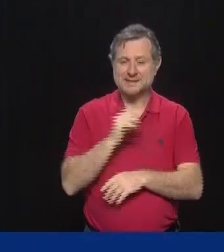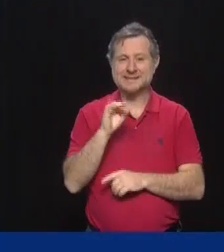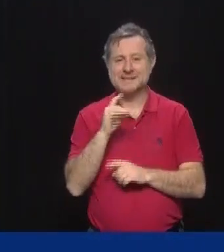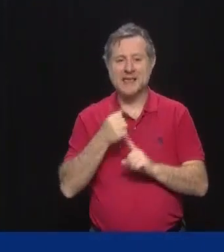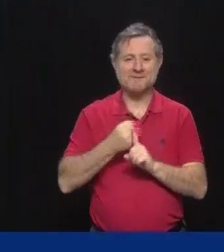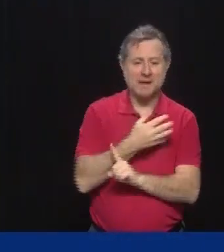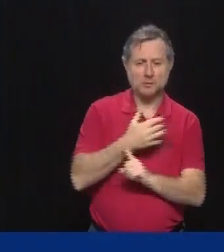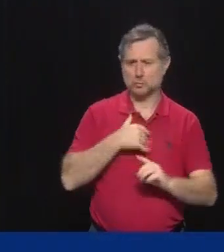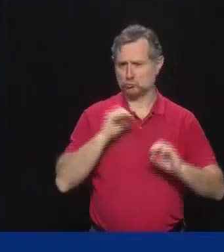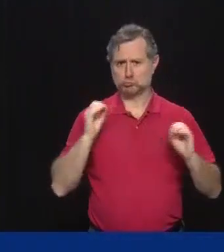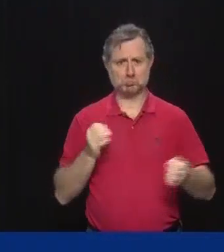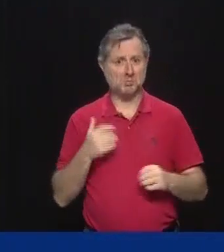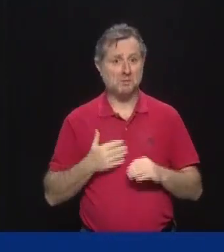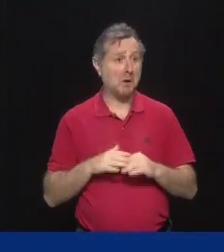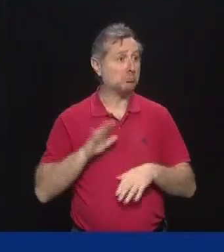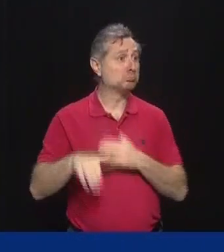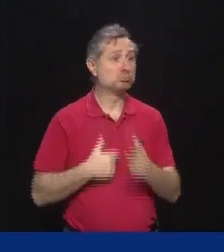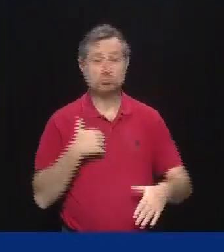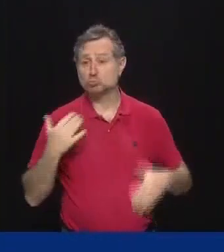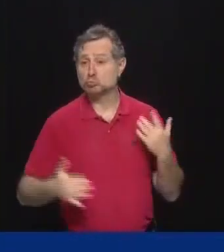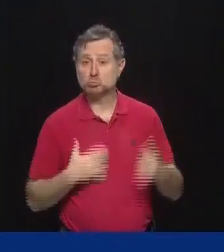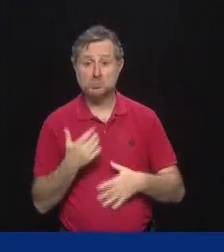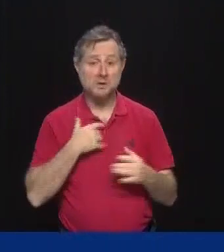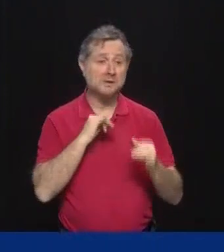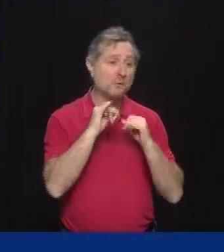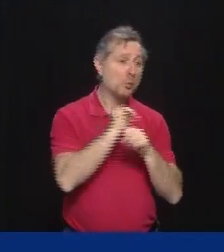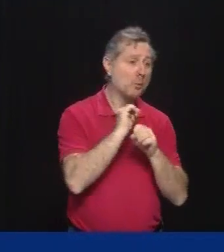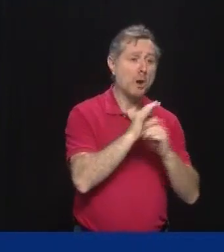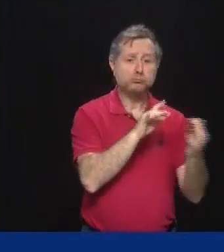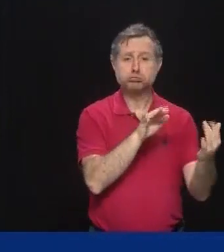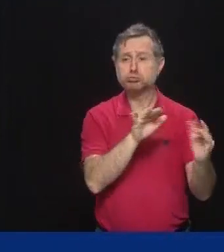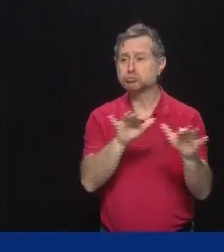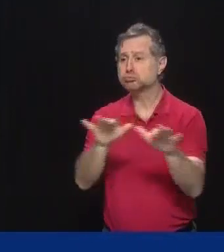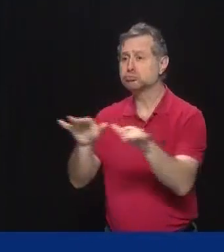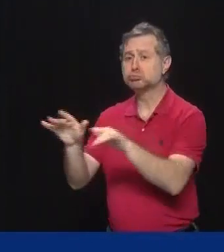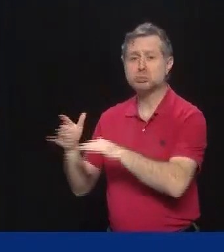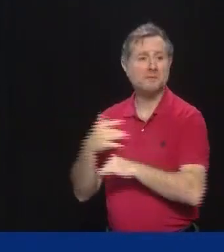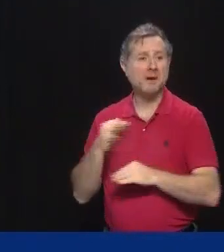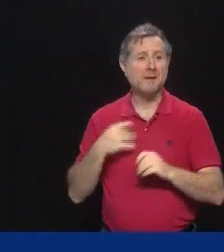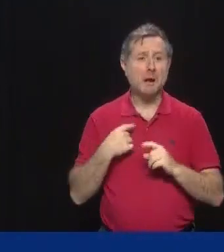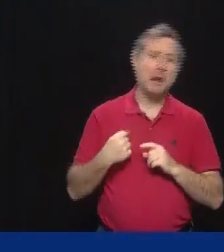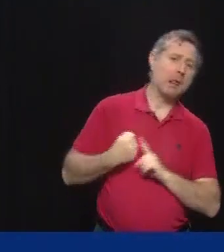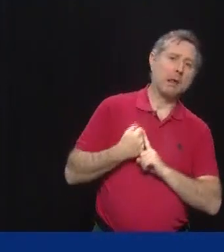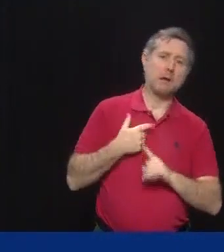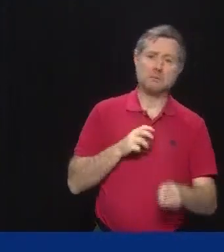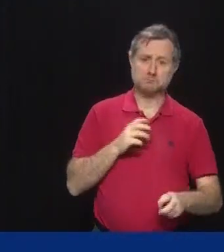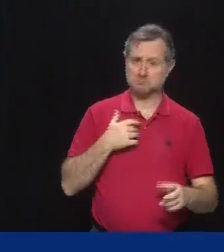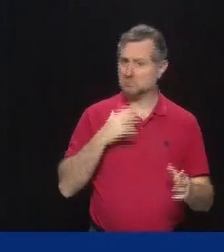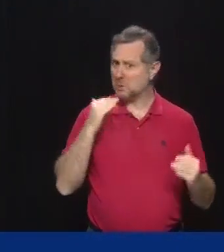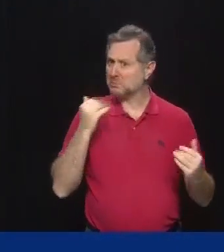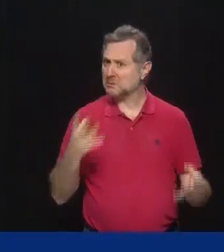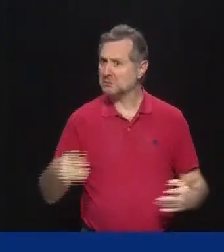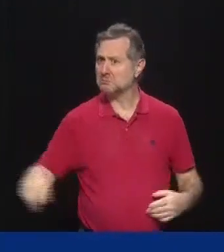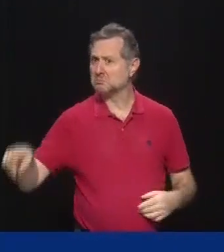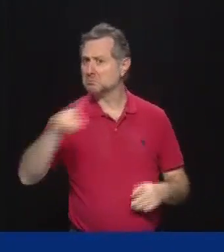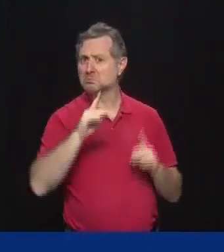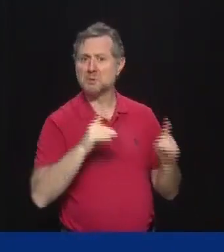IT DID NOT HURT. I DIDN'T HAVE ANY ILL EFFECTS. MY STAFF KEPT CHECKING IN. I KEPT A FULL DAY OF INTERVIEWS